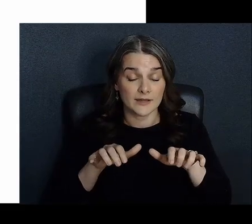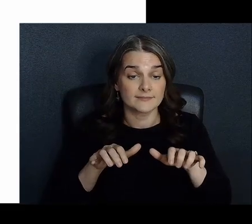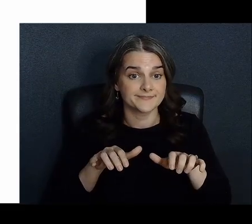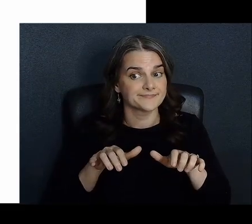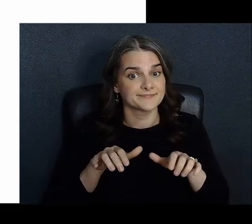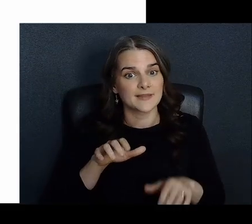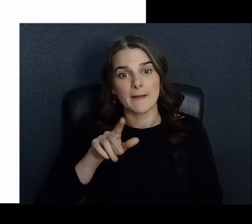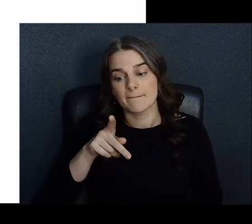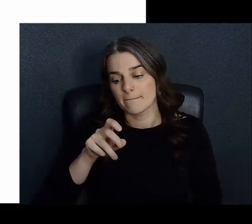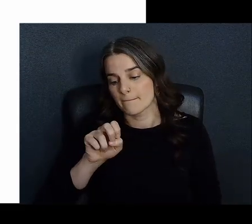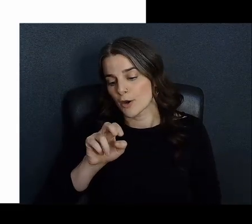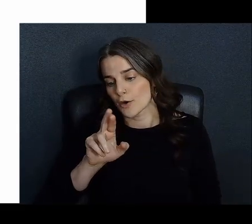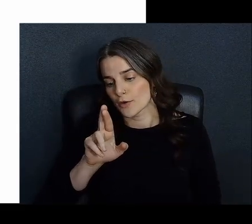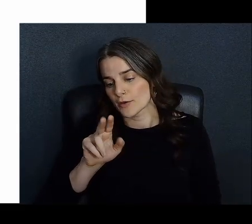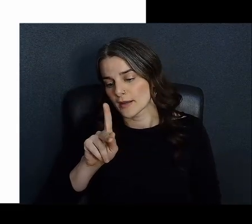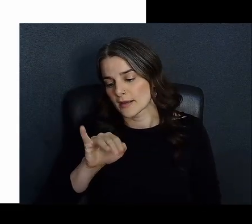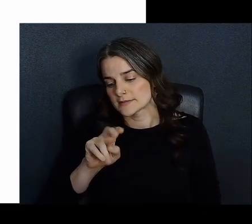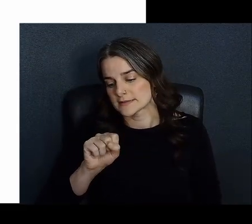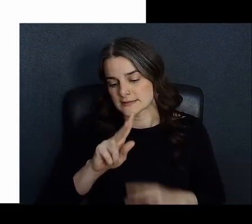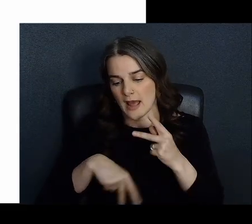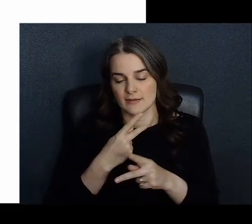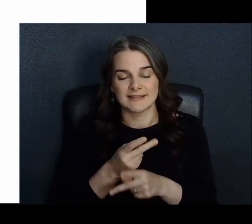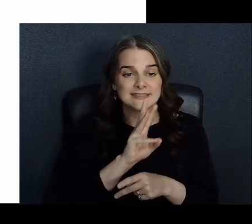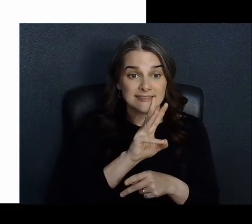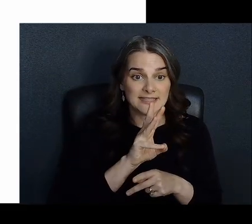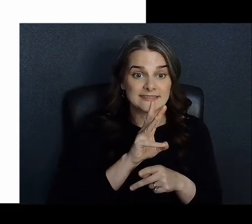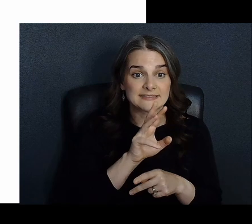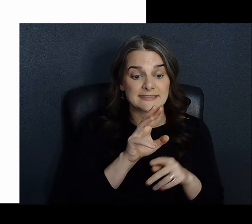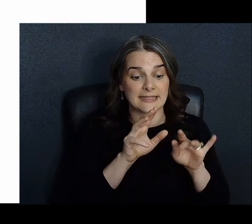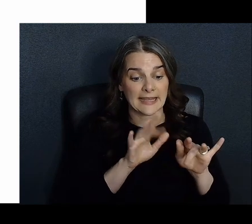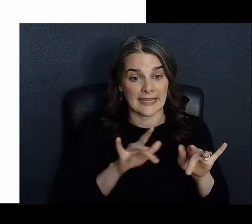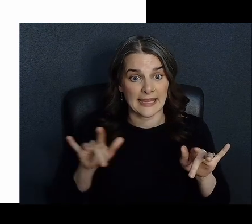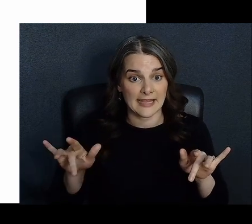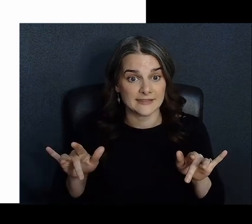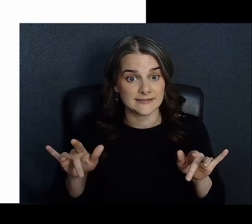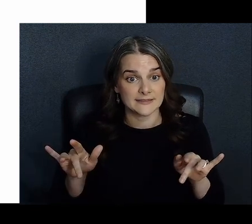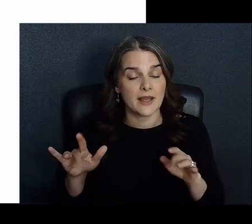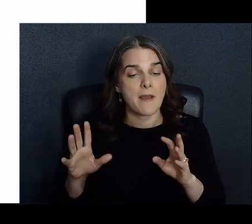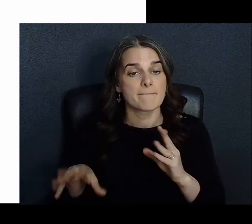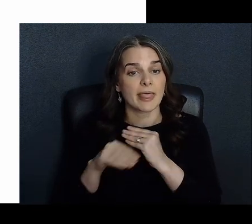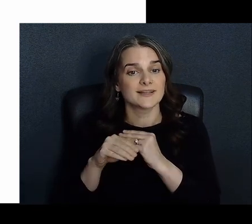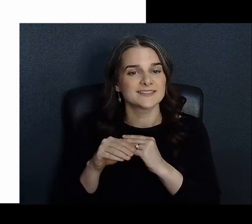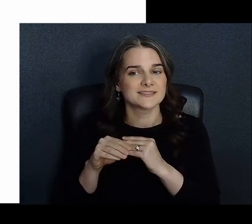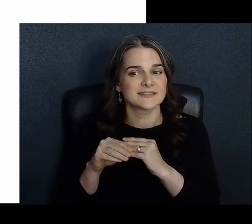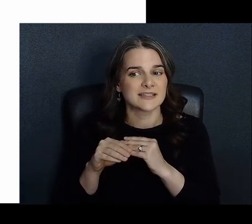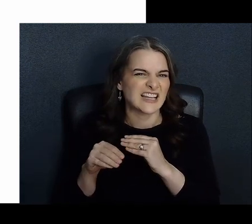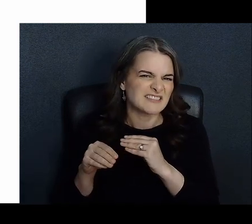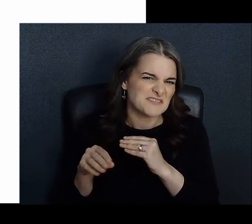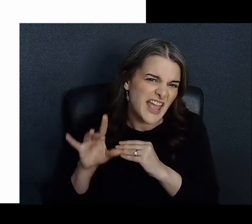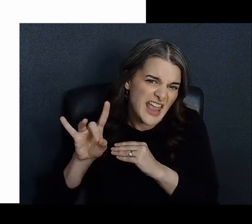is the six keys plus you can add an eighth or eight keys for computer Braille.